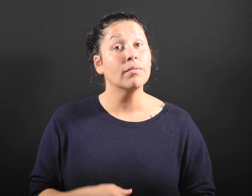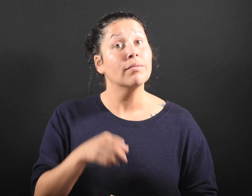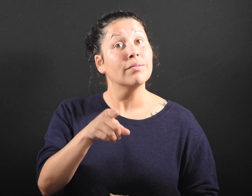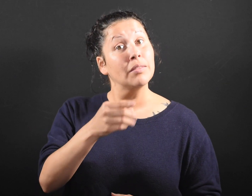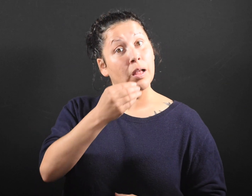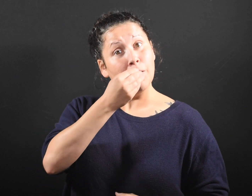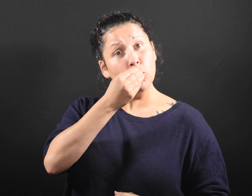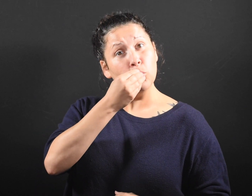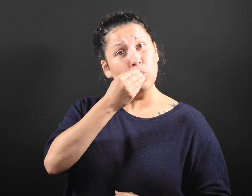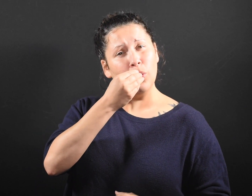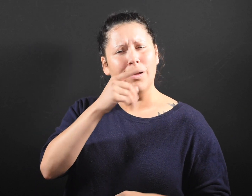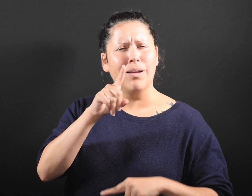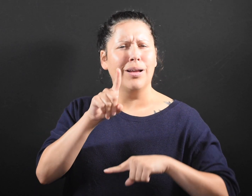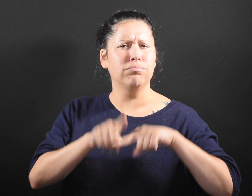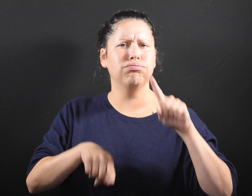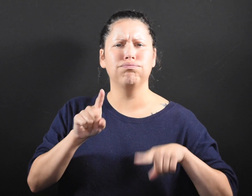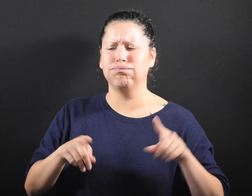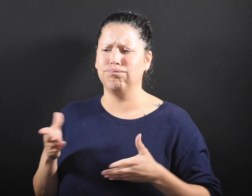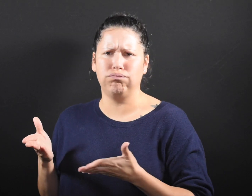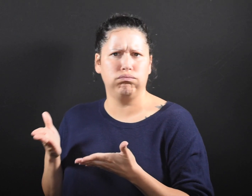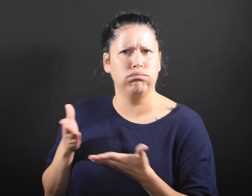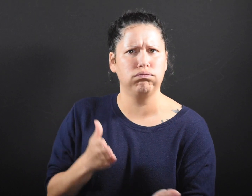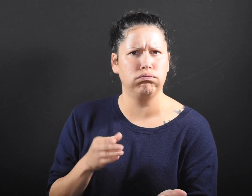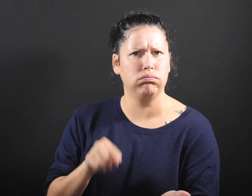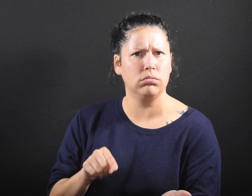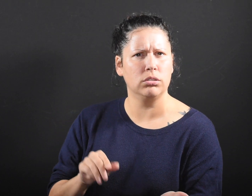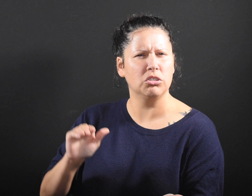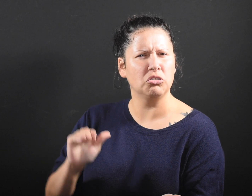and from other sources: ● Serve a variety of foods.